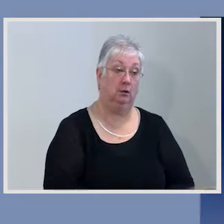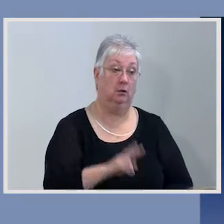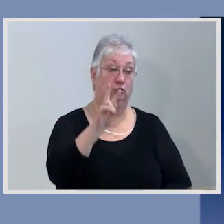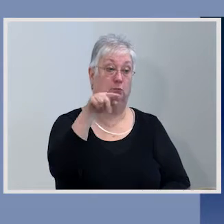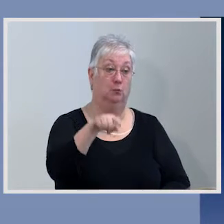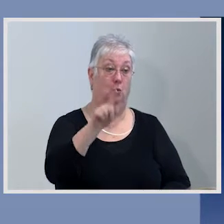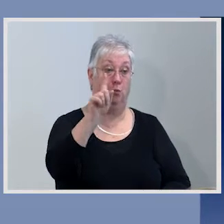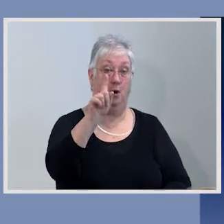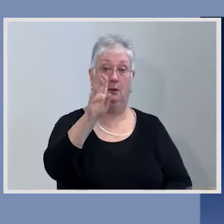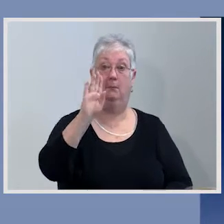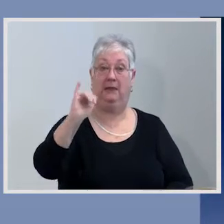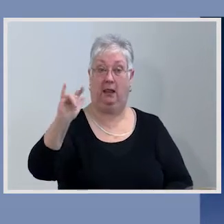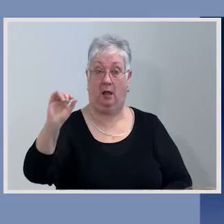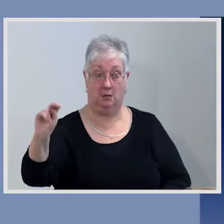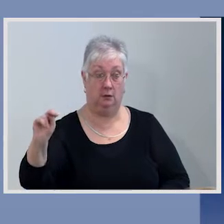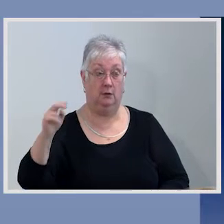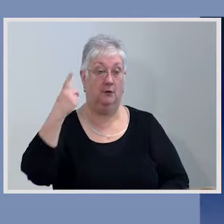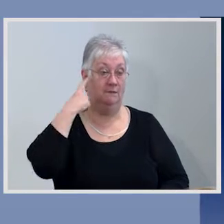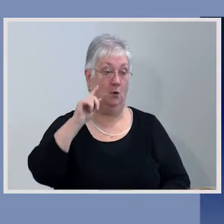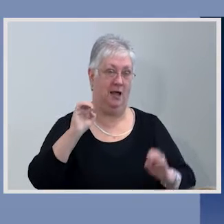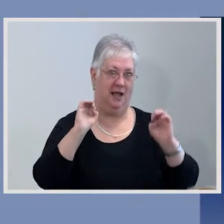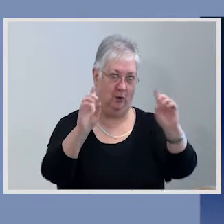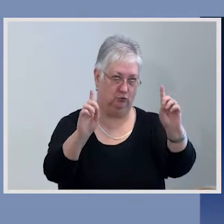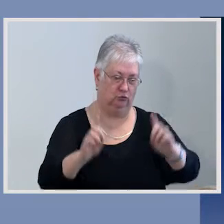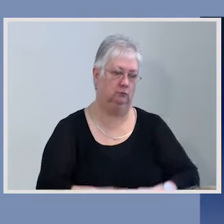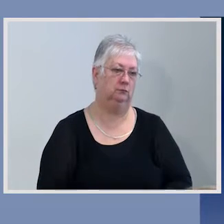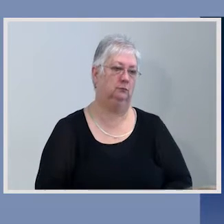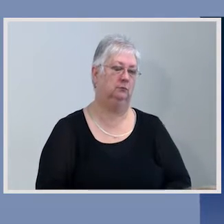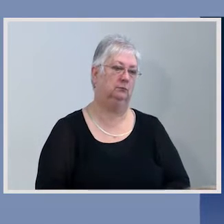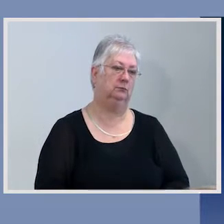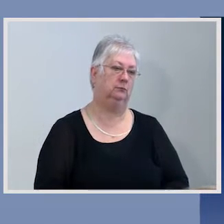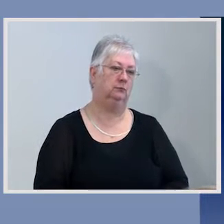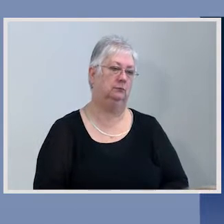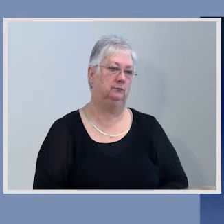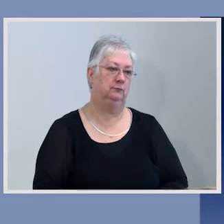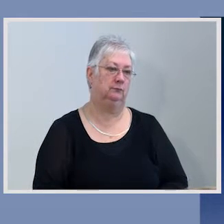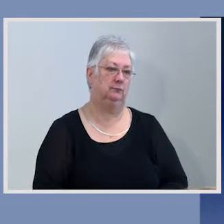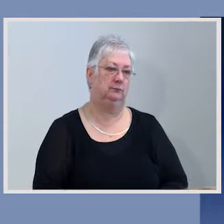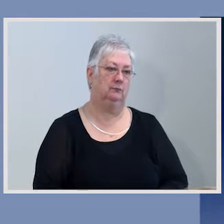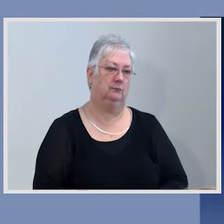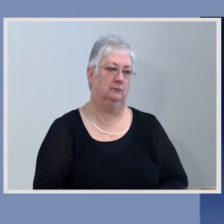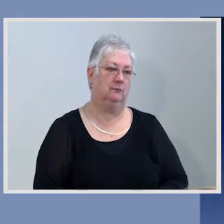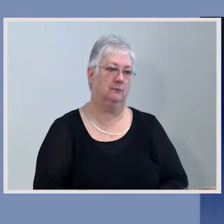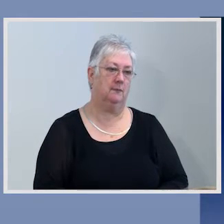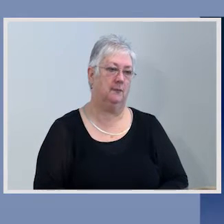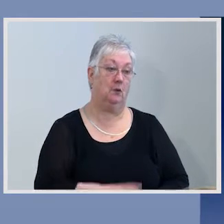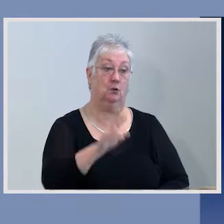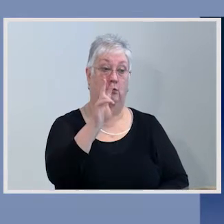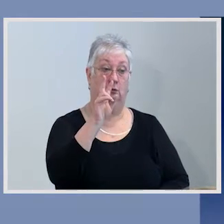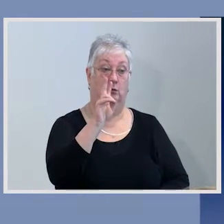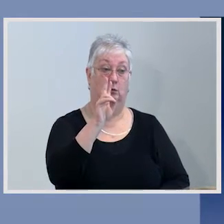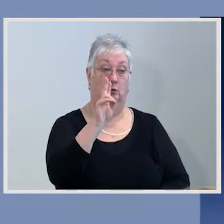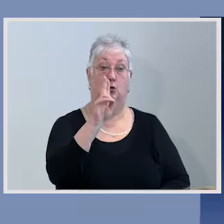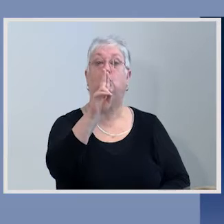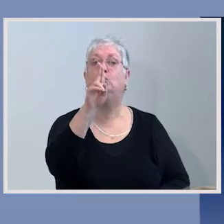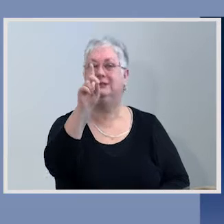$31 OF EVERY $100 THAT WE SPEND, THE UNIVERSITY OF THE DISTRICT OF COLUMBIA, THE PUBLIC LIBRARY SYSTEM, THE D.C.